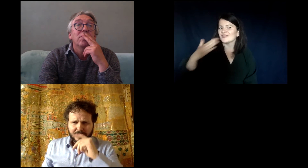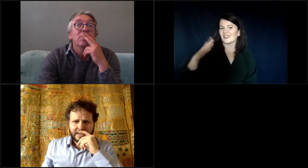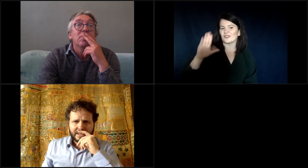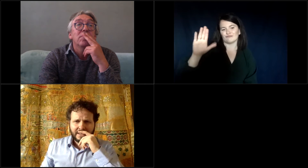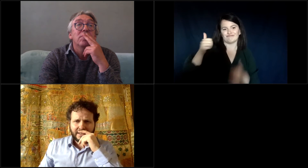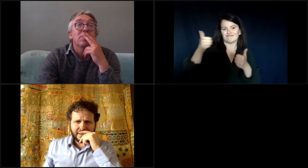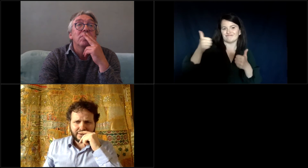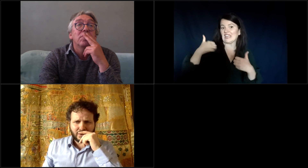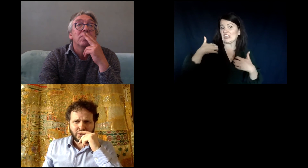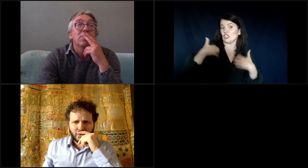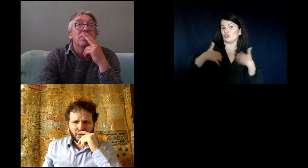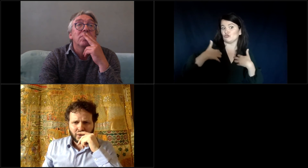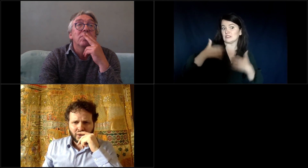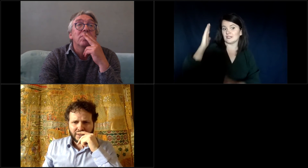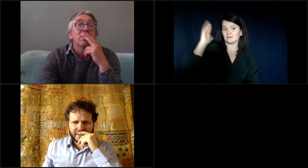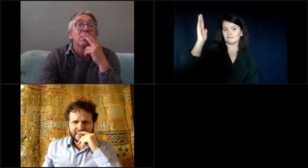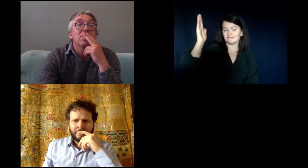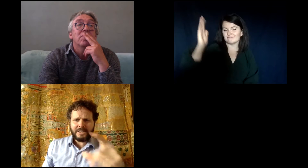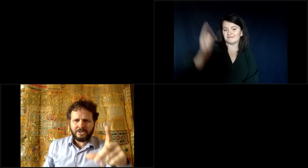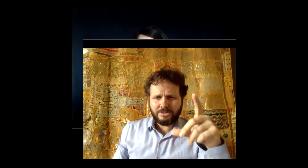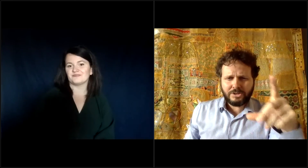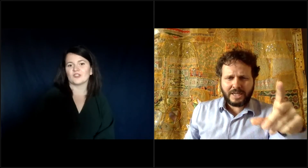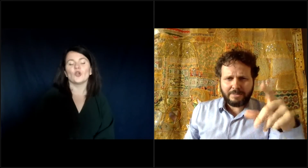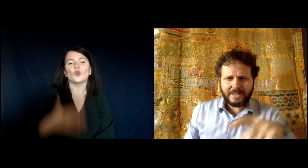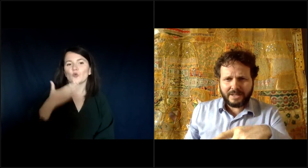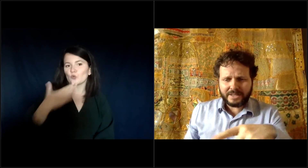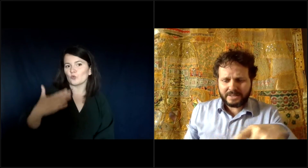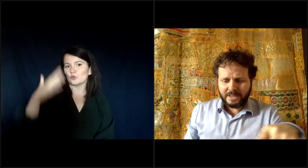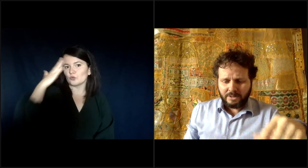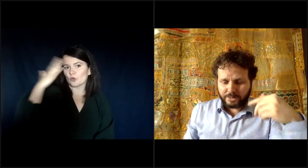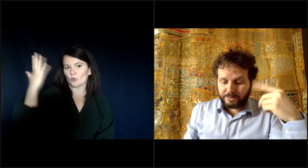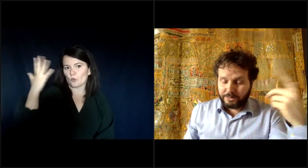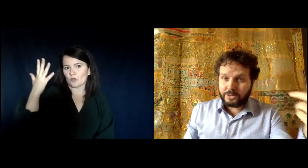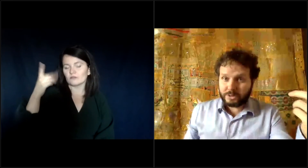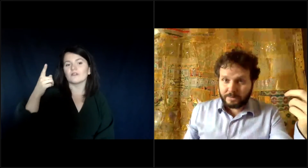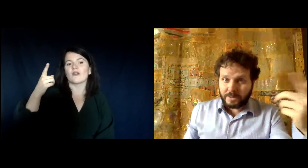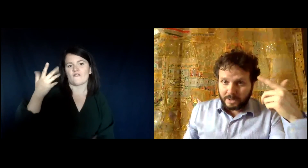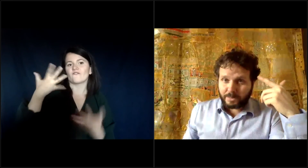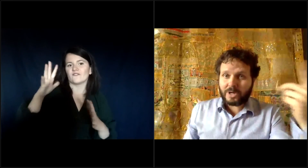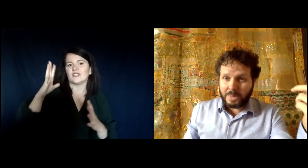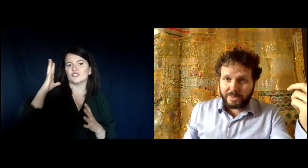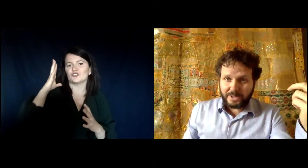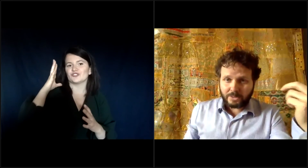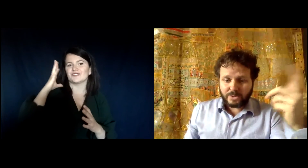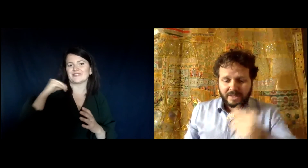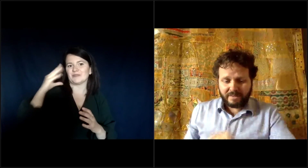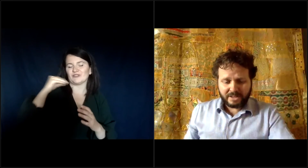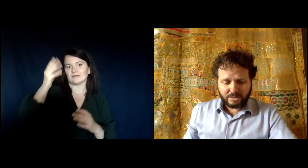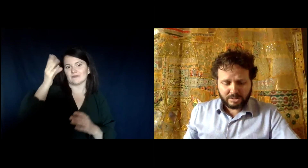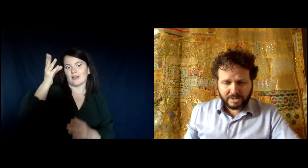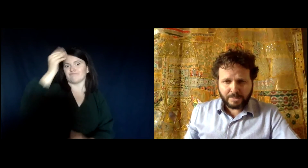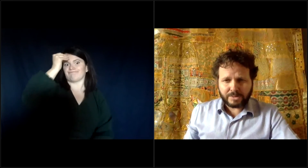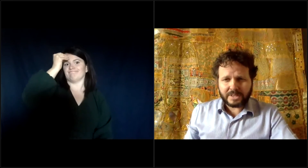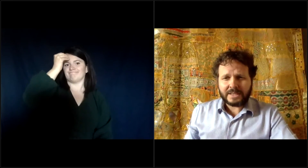Definitely it's also good to know some lessons are being learned for the future programming period which is important